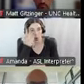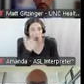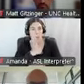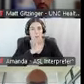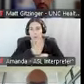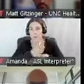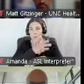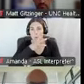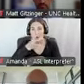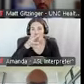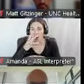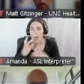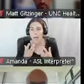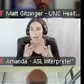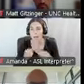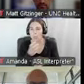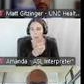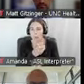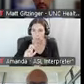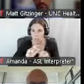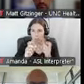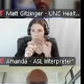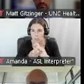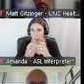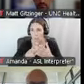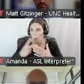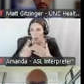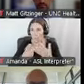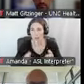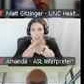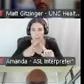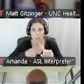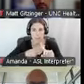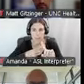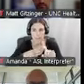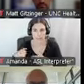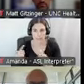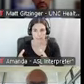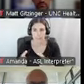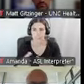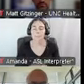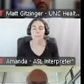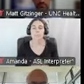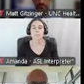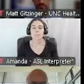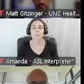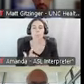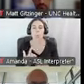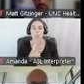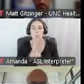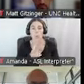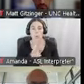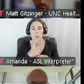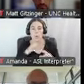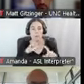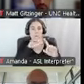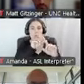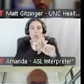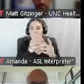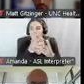program for uh a number of months now and we've achieved a great amount of progress and that's